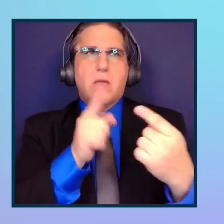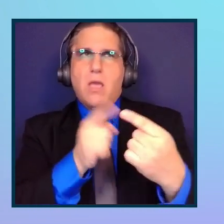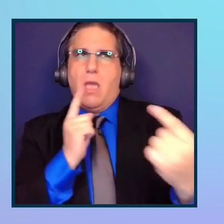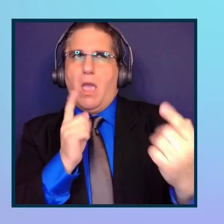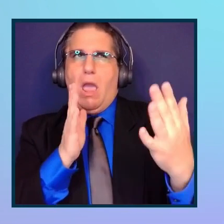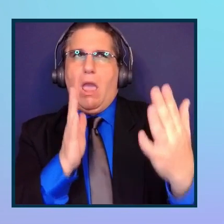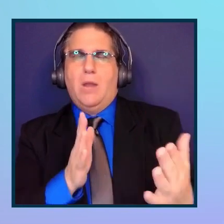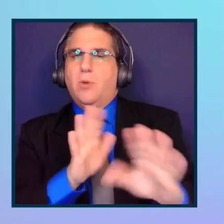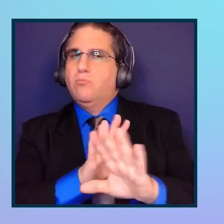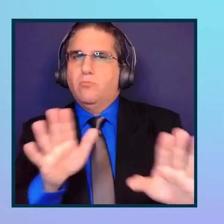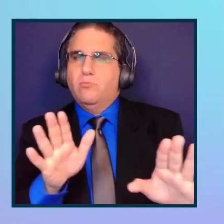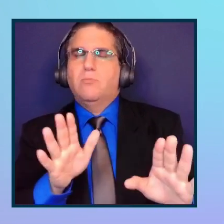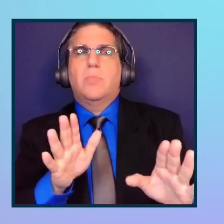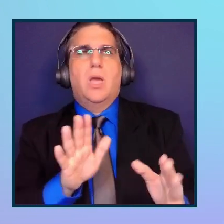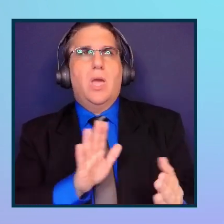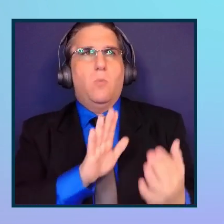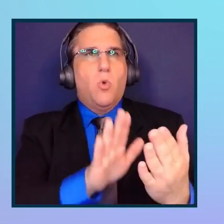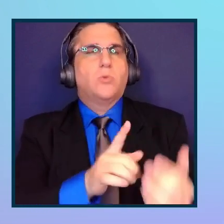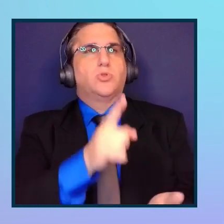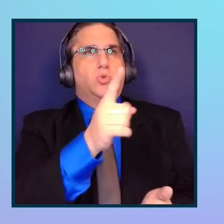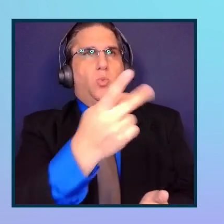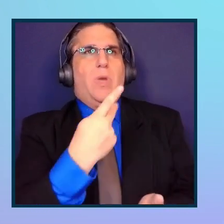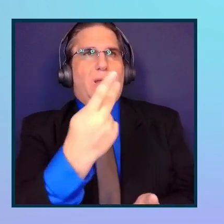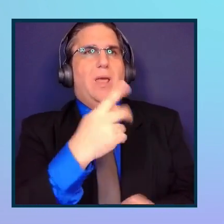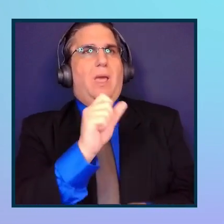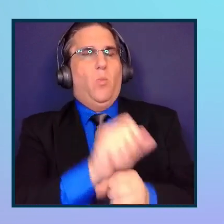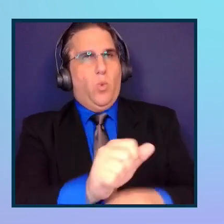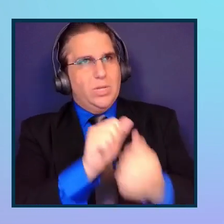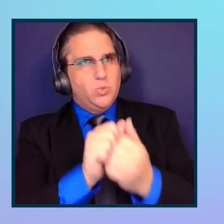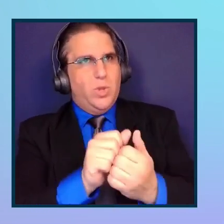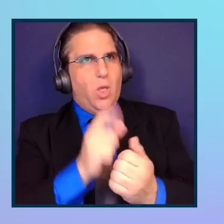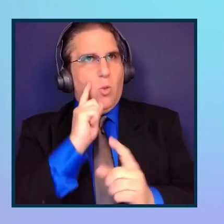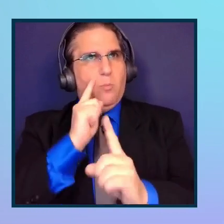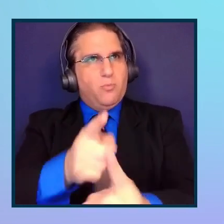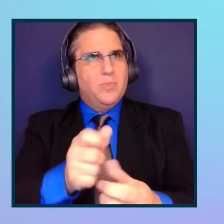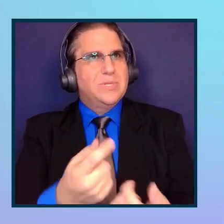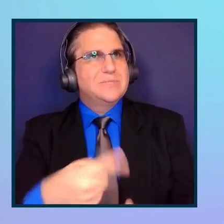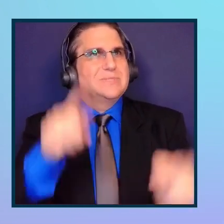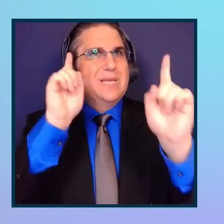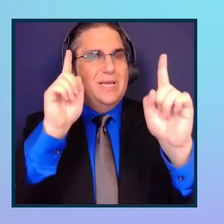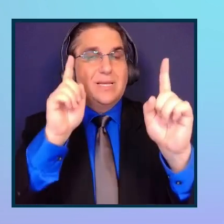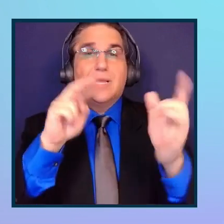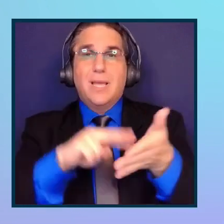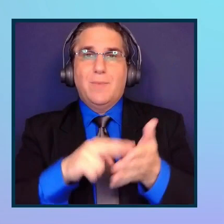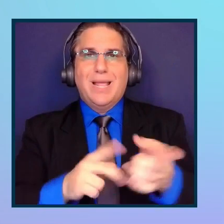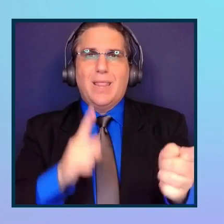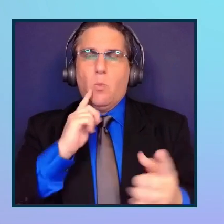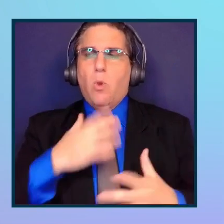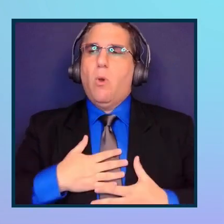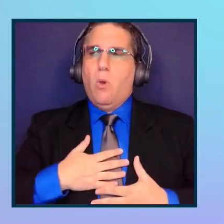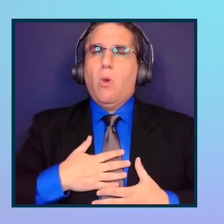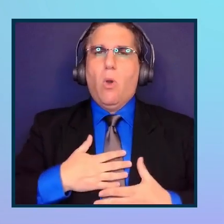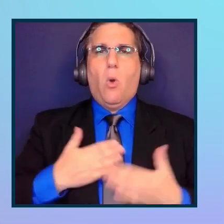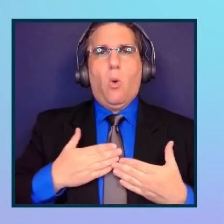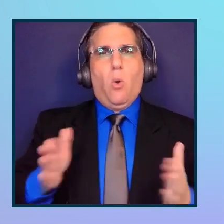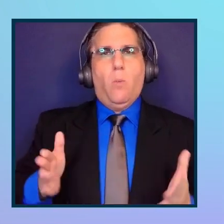they will be much more likely to give us the benefit of the doubt, 'cause we gave them the benefit of the doubt.